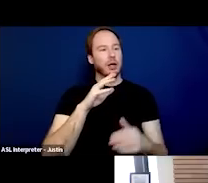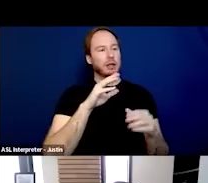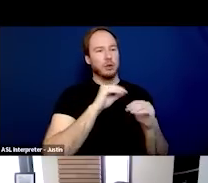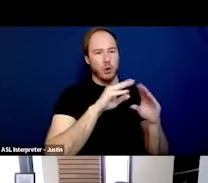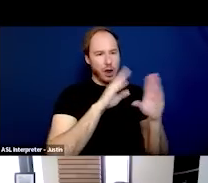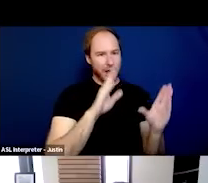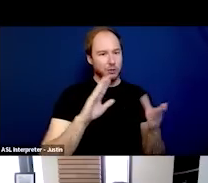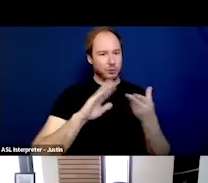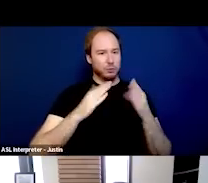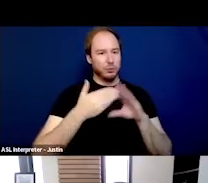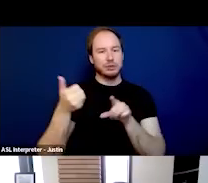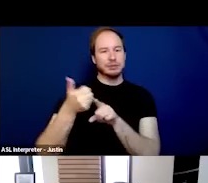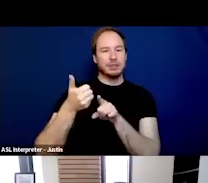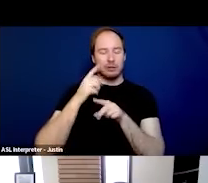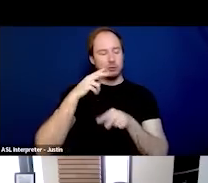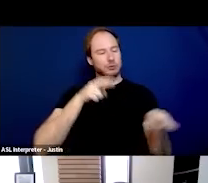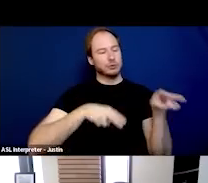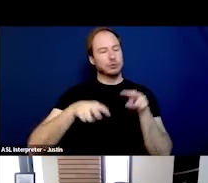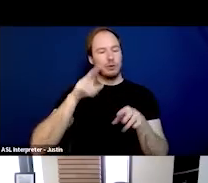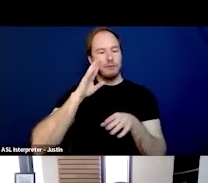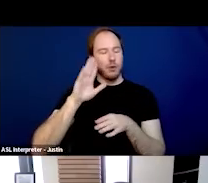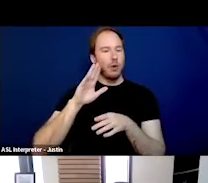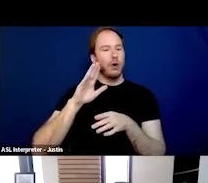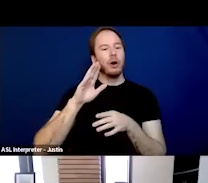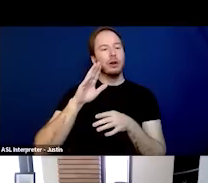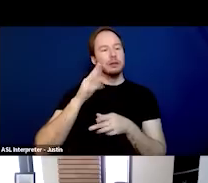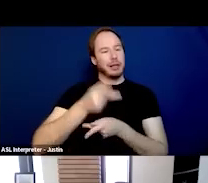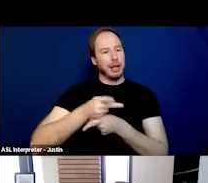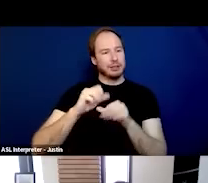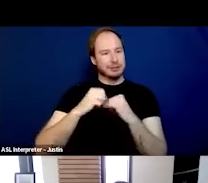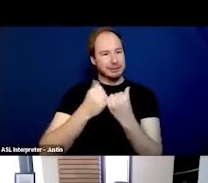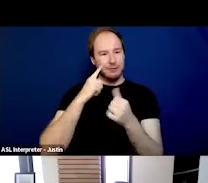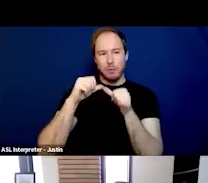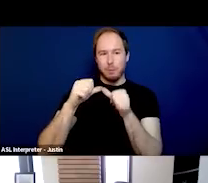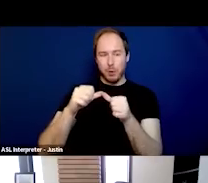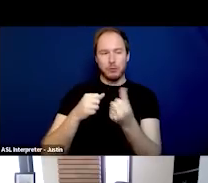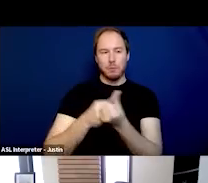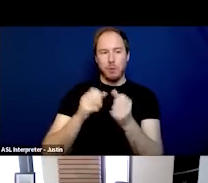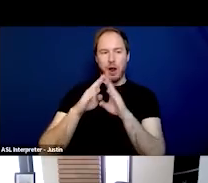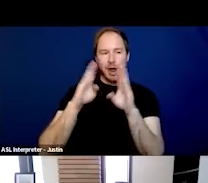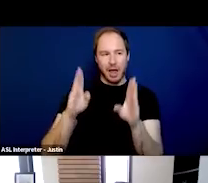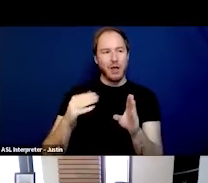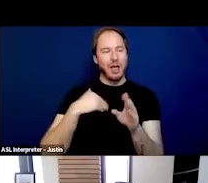She oversees interdisciplinary care teams within permanent supportive housing, which provide wraparound services to clients